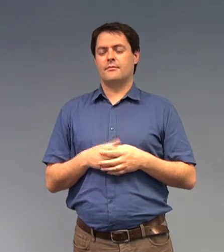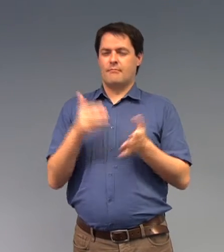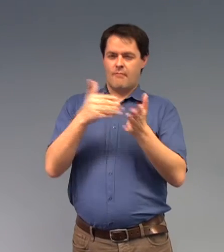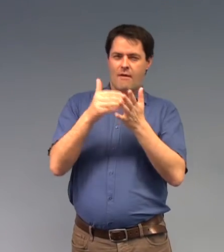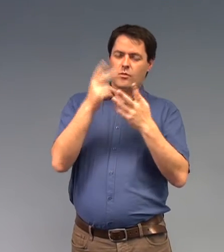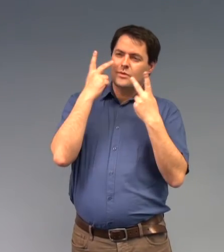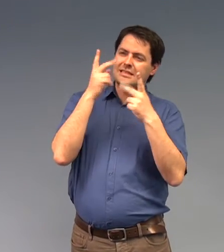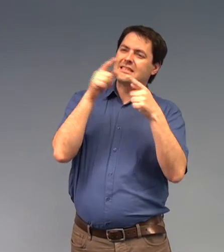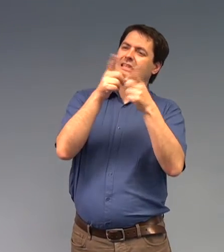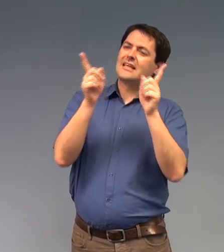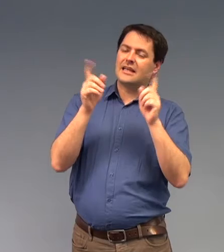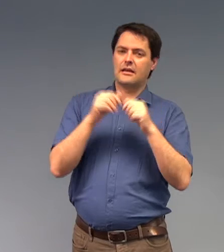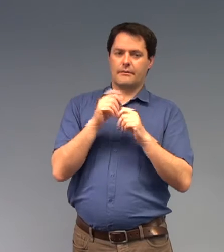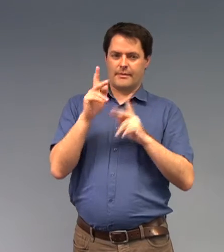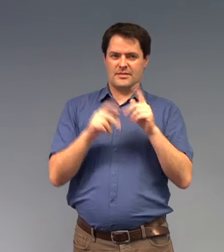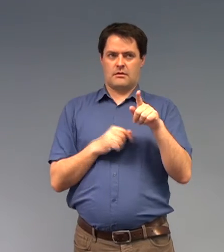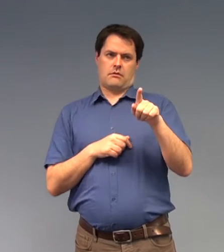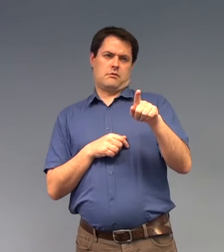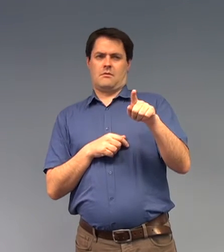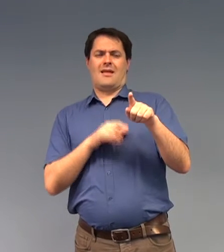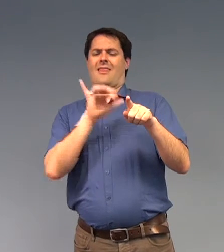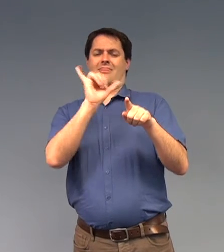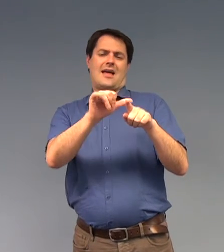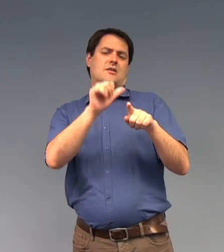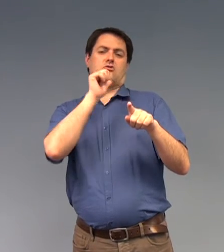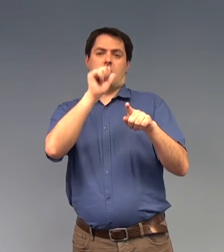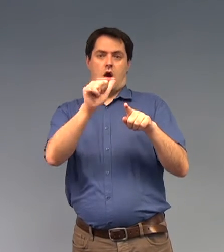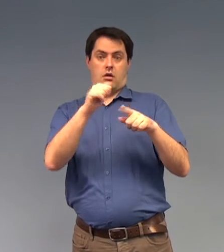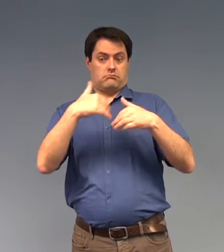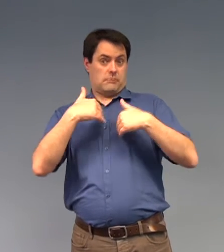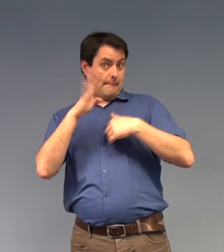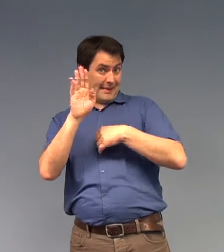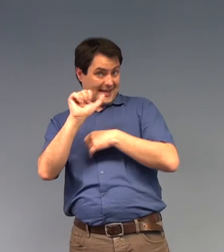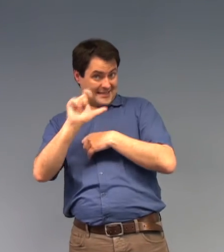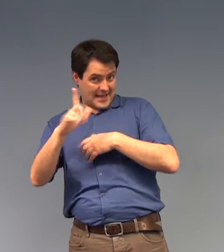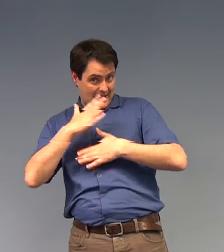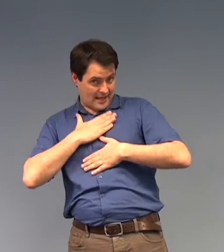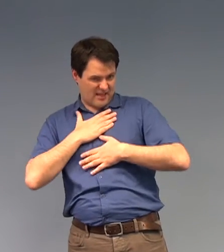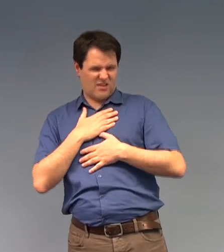But for me, these seem to have parallels with sign language interpreting.